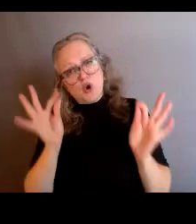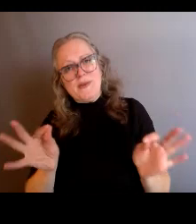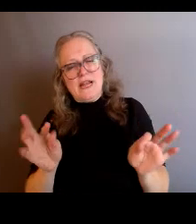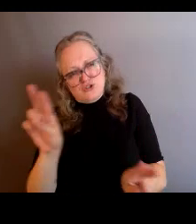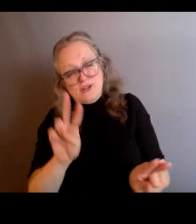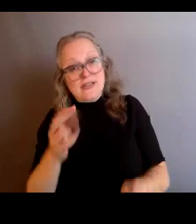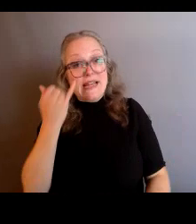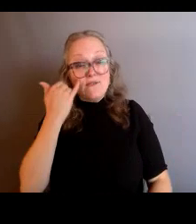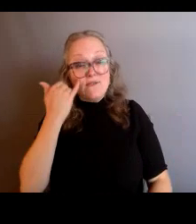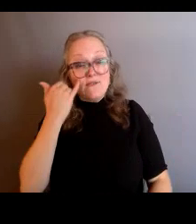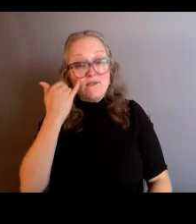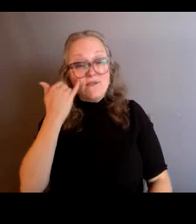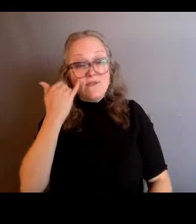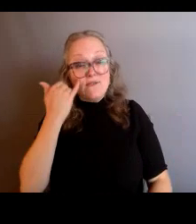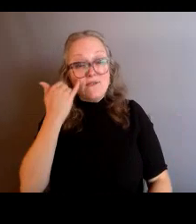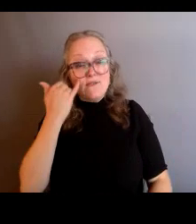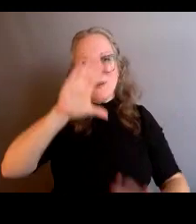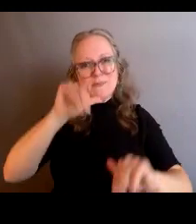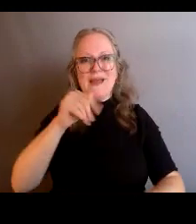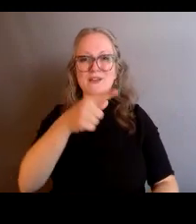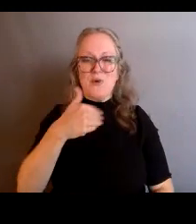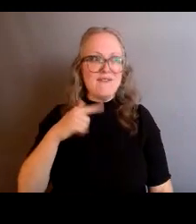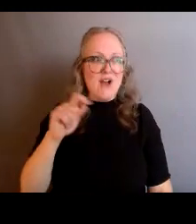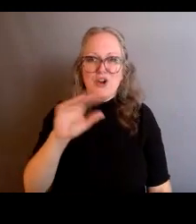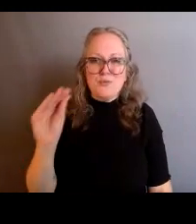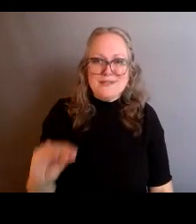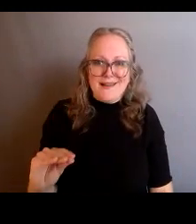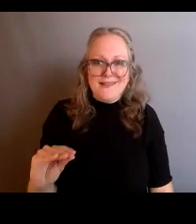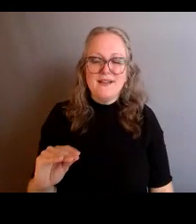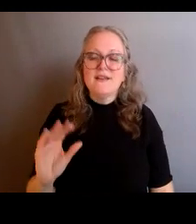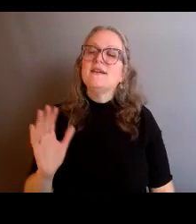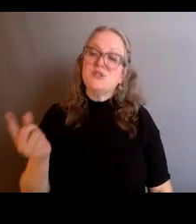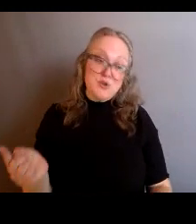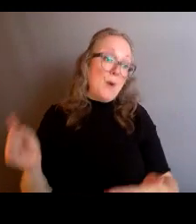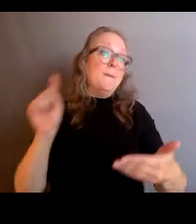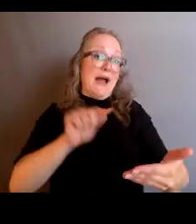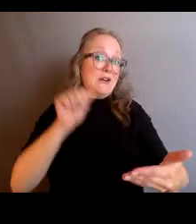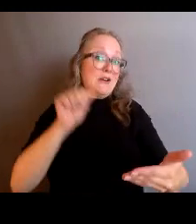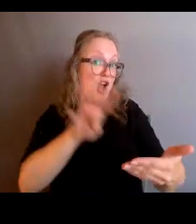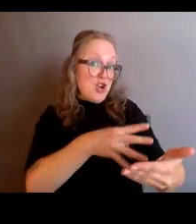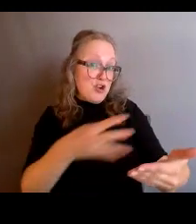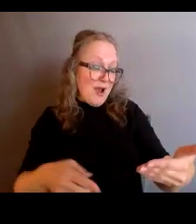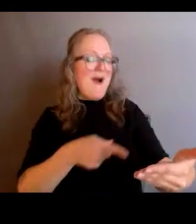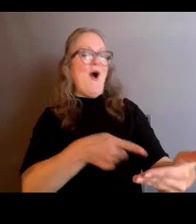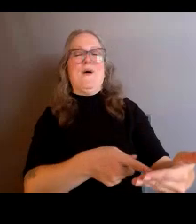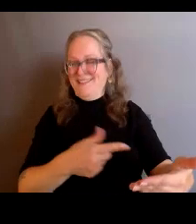I would expect to have 100% and we go back to the Audi Gram and they do.